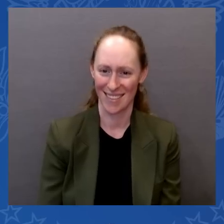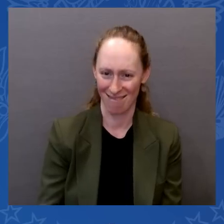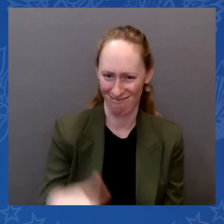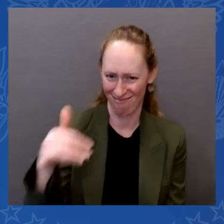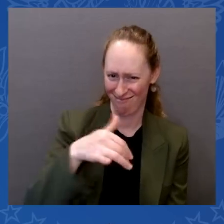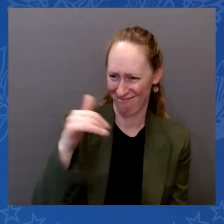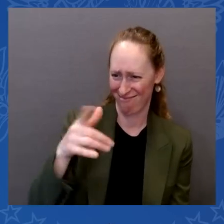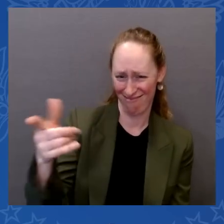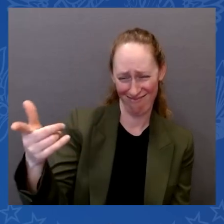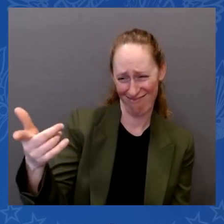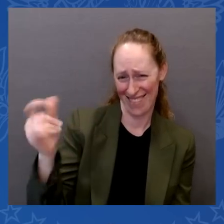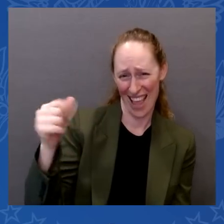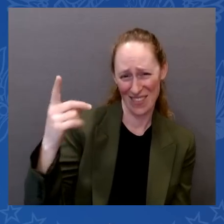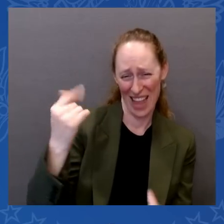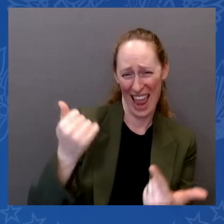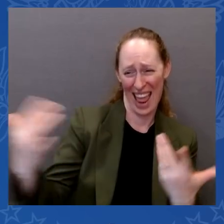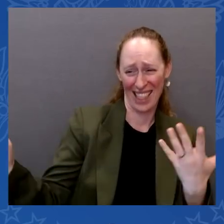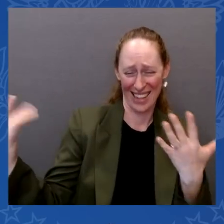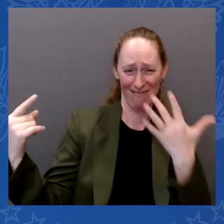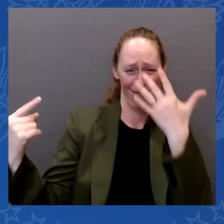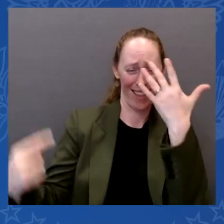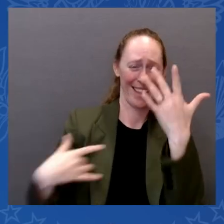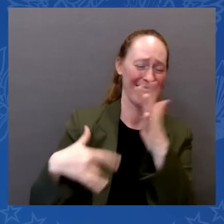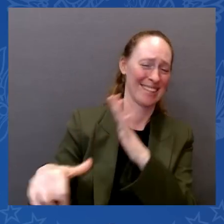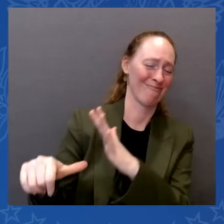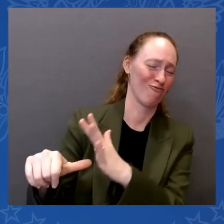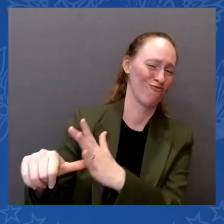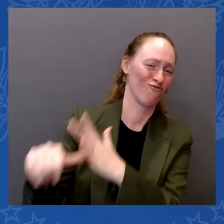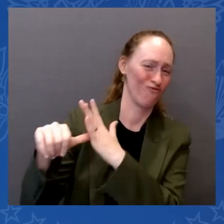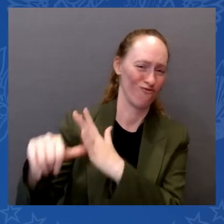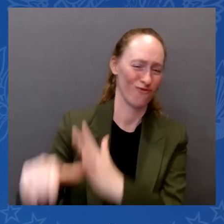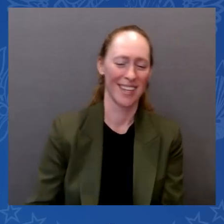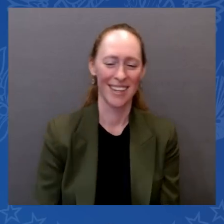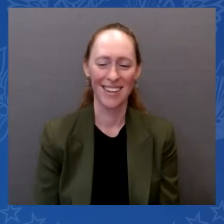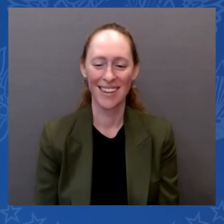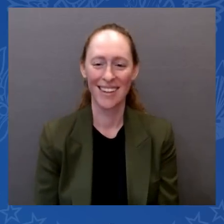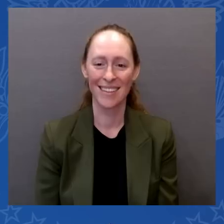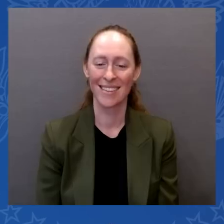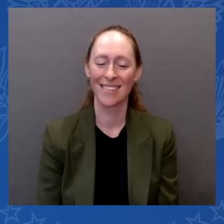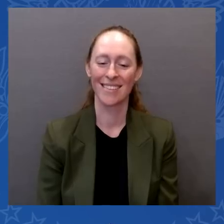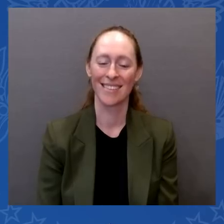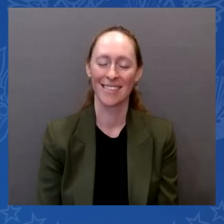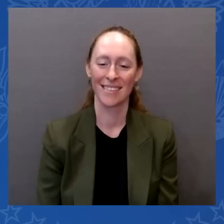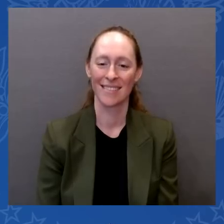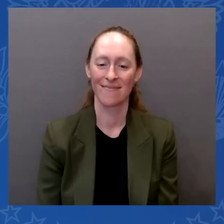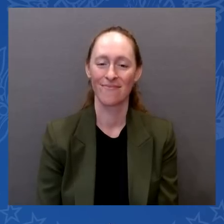And, before I begin, I want to remind some folks here that,